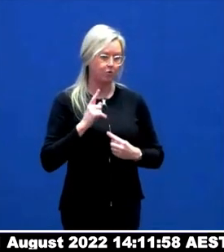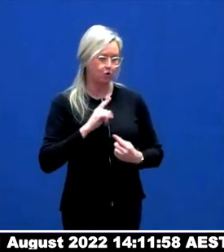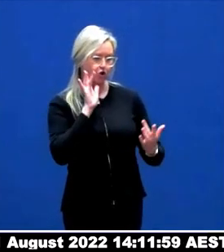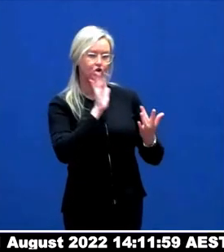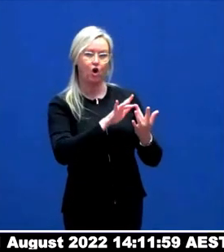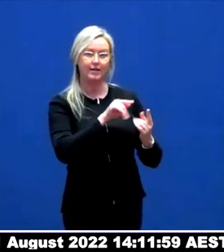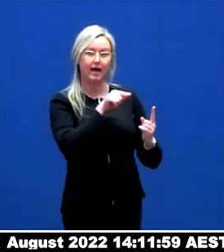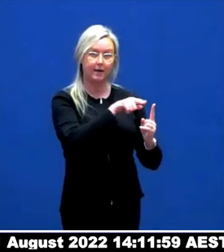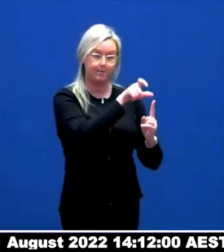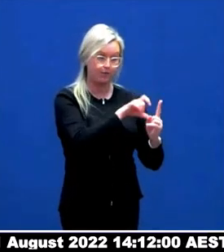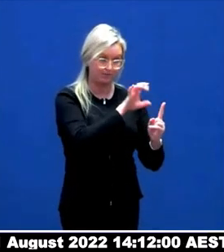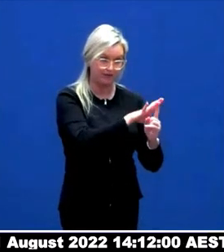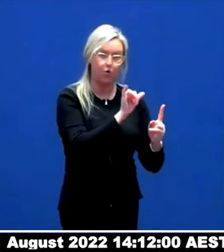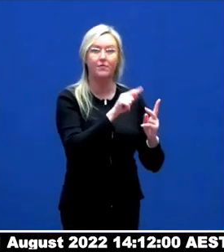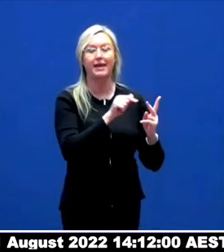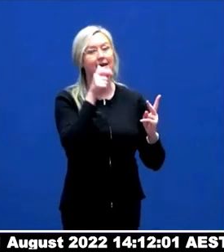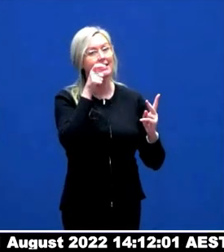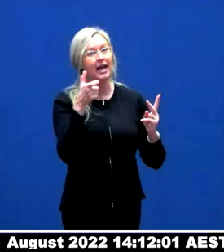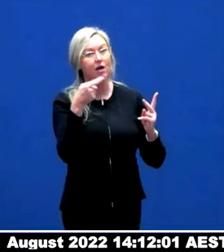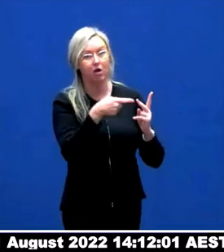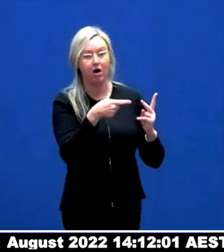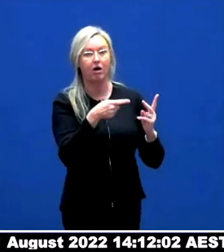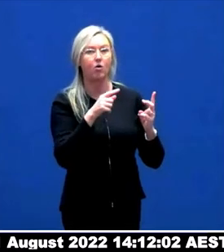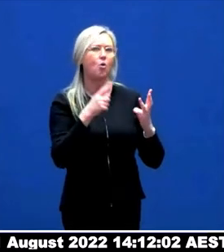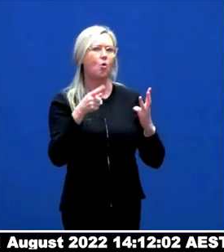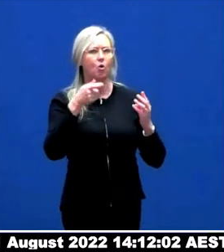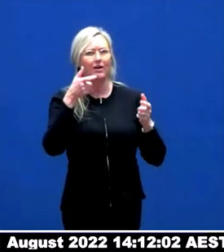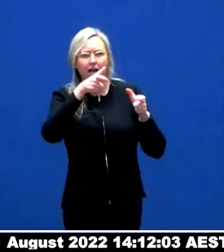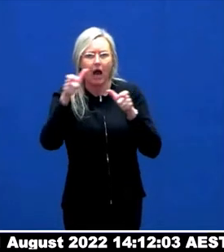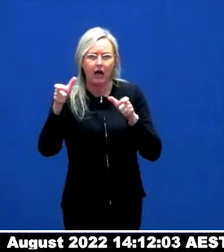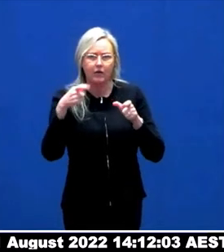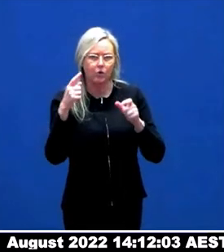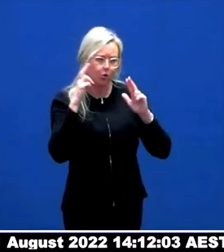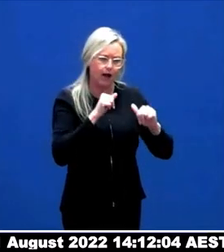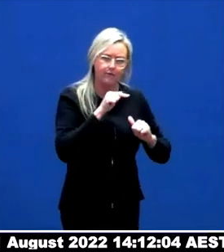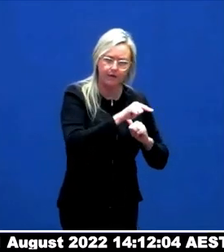carer or their guardian or whomever we could contact and organise to meet with that